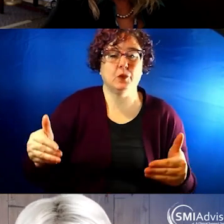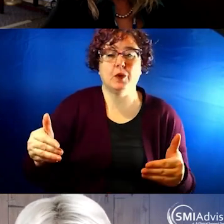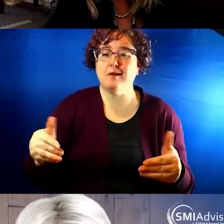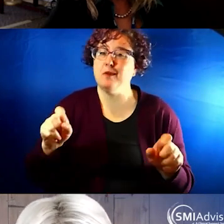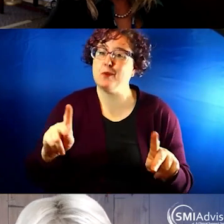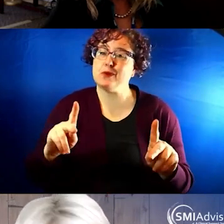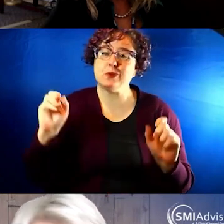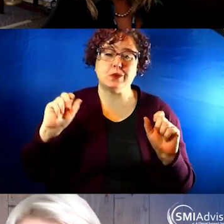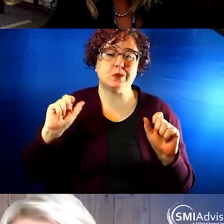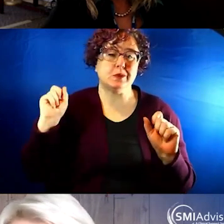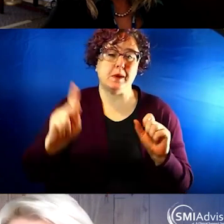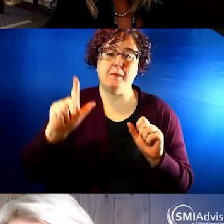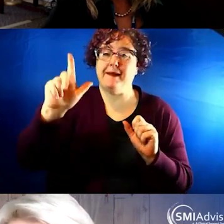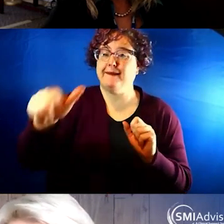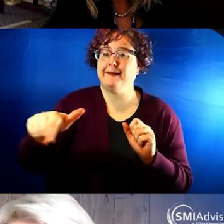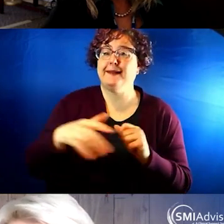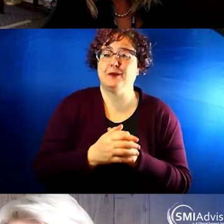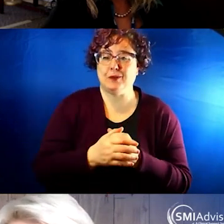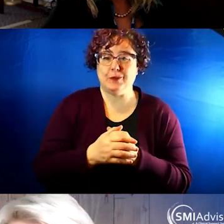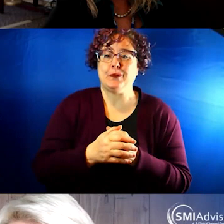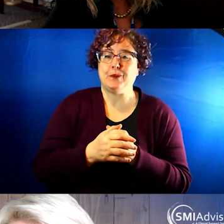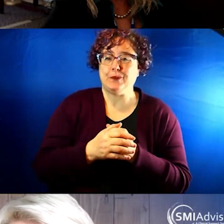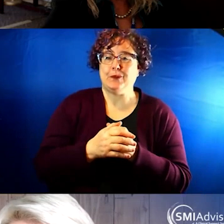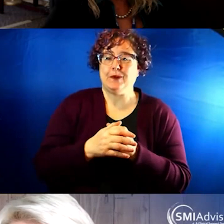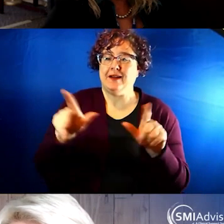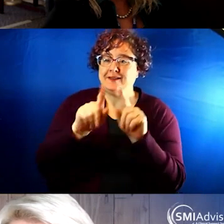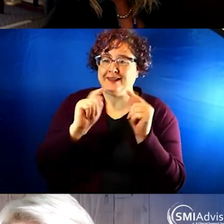AT ANOTHER TIME, MAYBE AFTER THIS HAS MATURED A LITTLE BIT